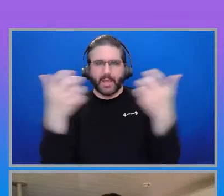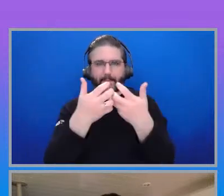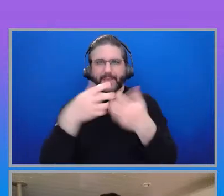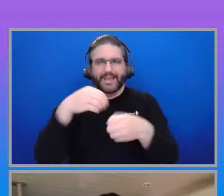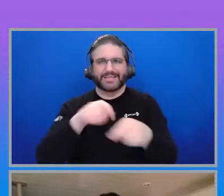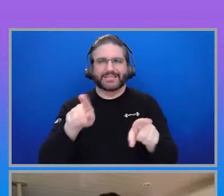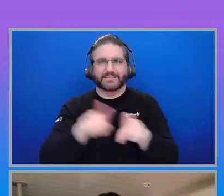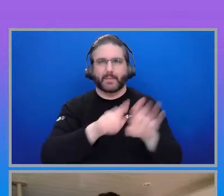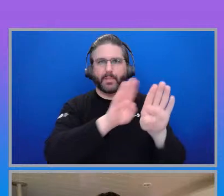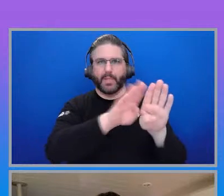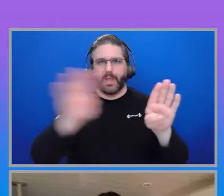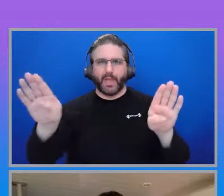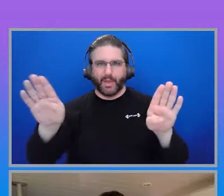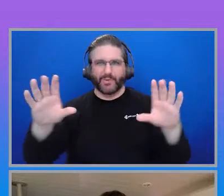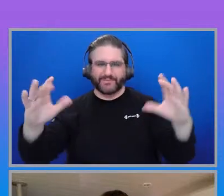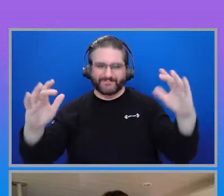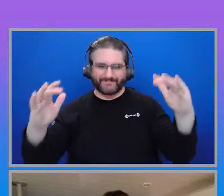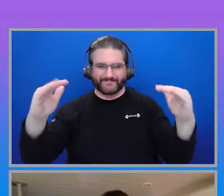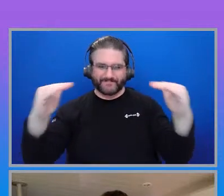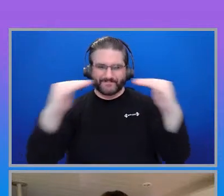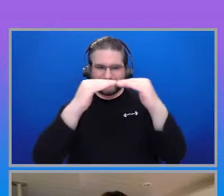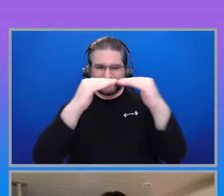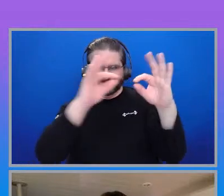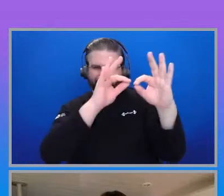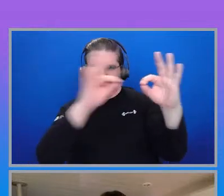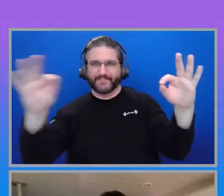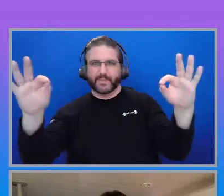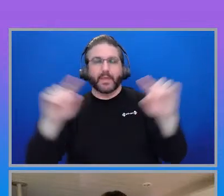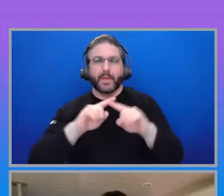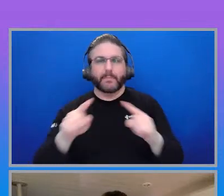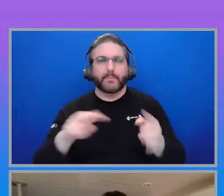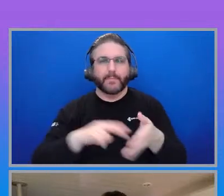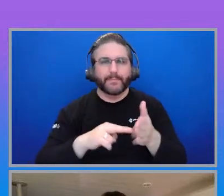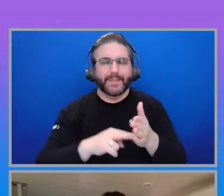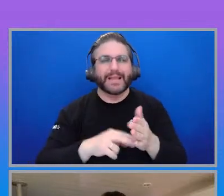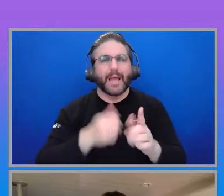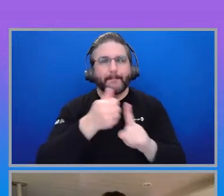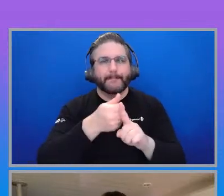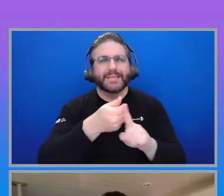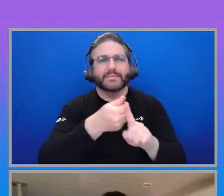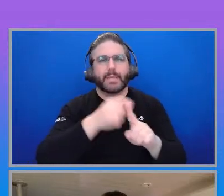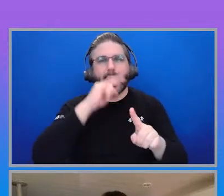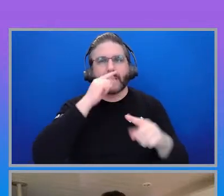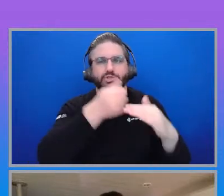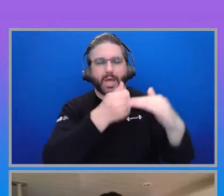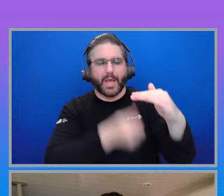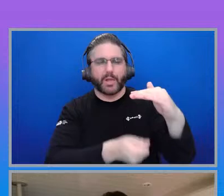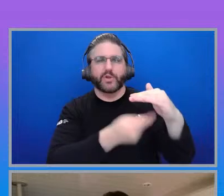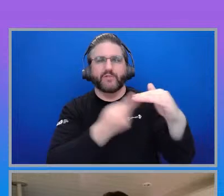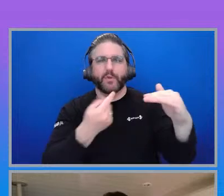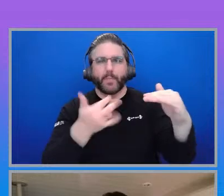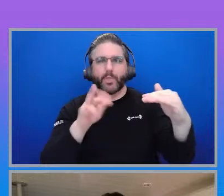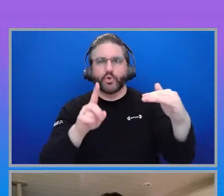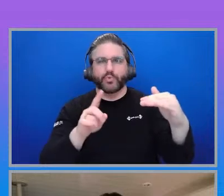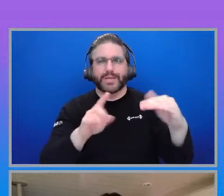same layout, but those things just had to be a direct child of